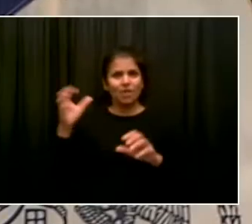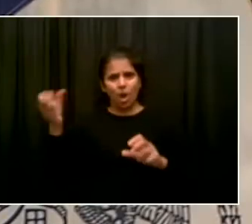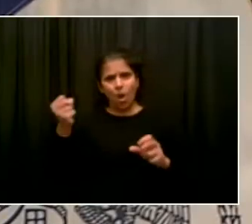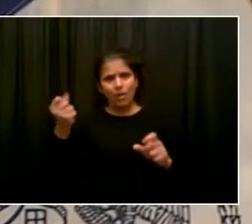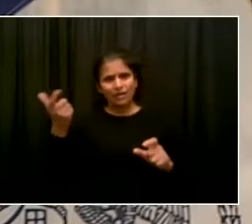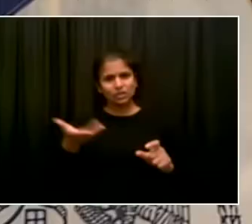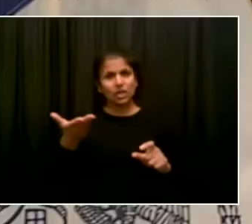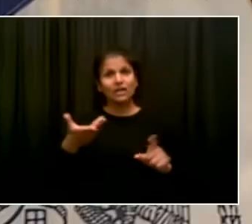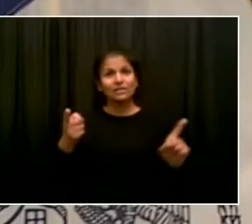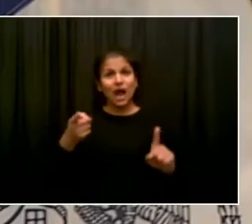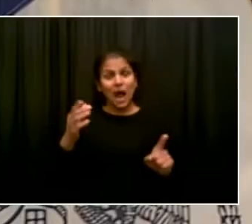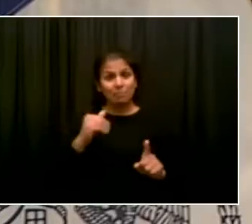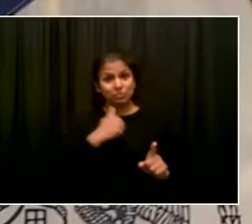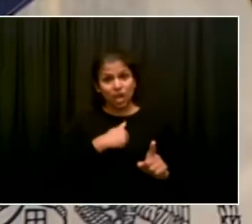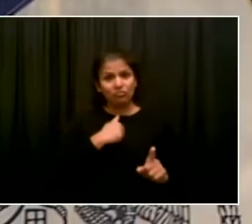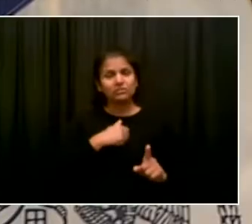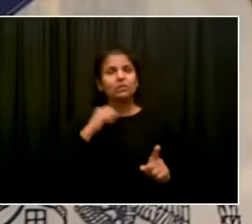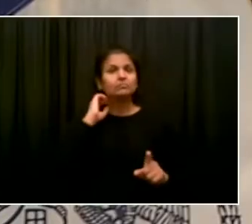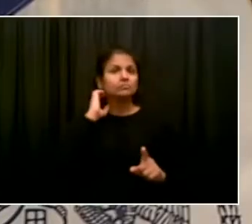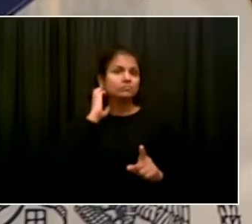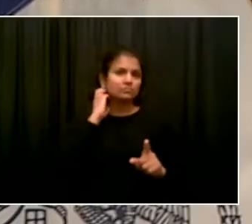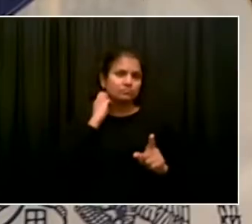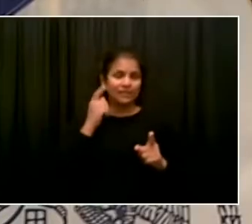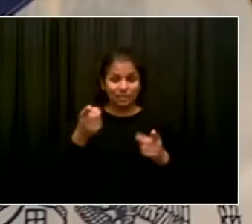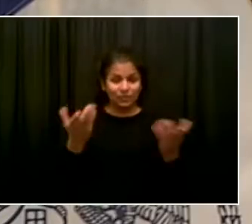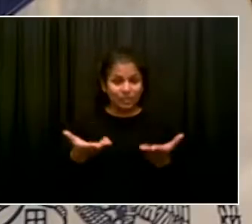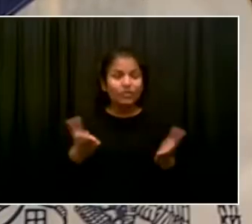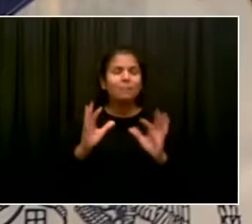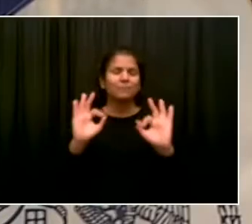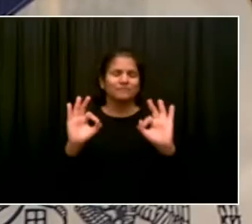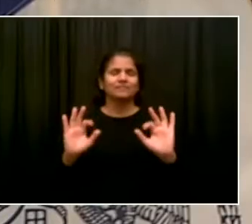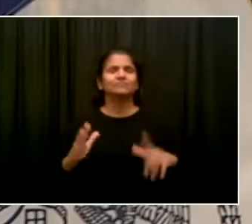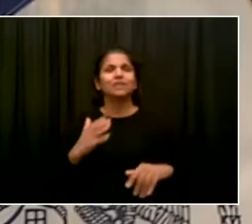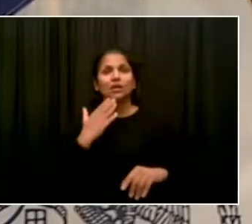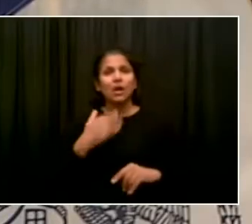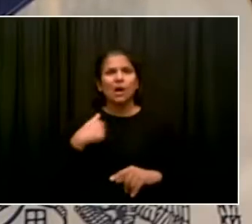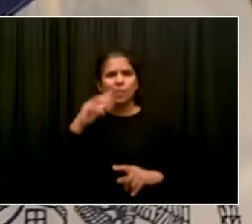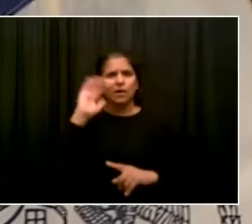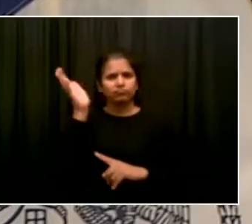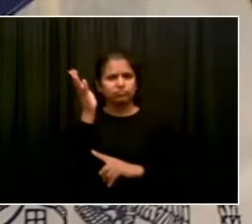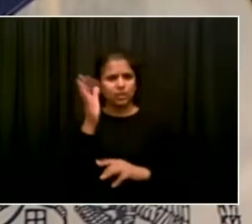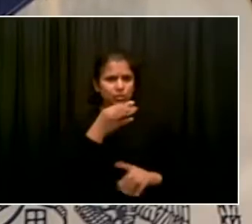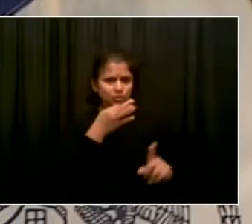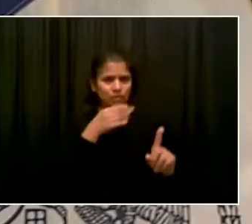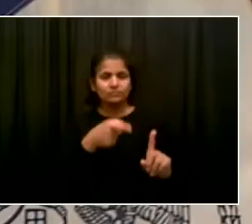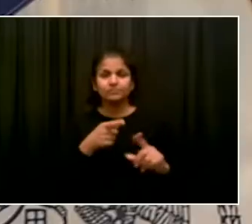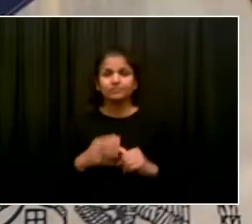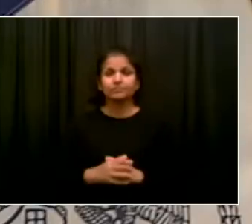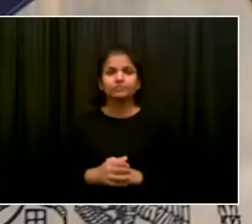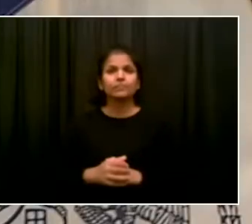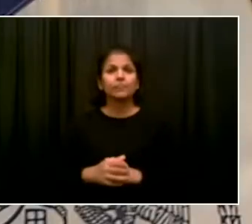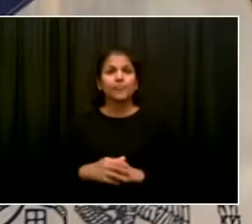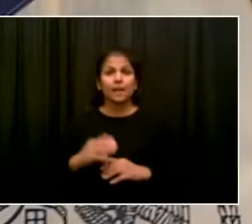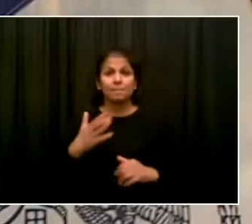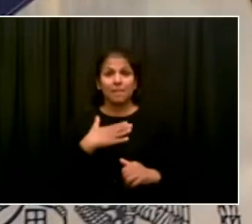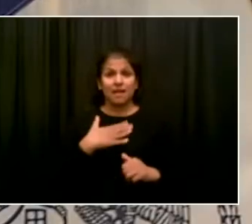HAD TO LEAVE. HANK GUTMAN IS HERE.